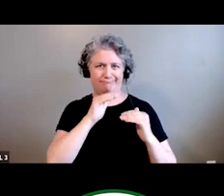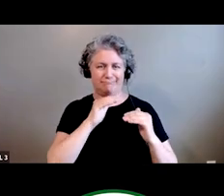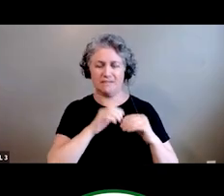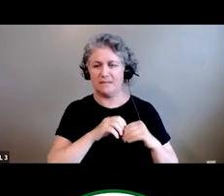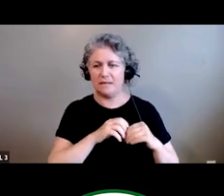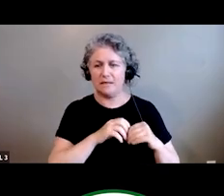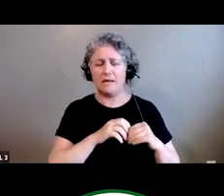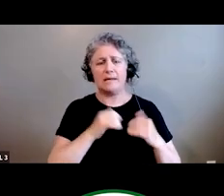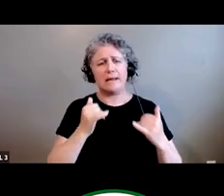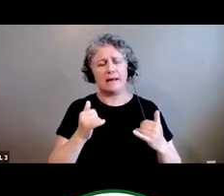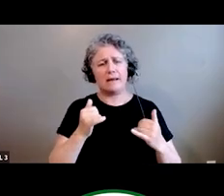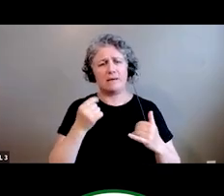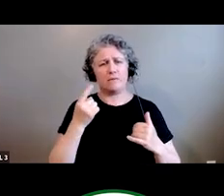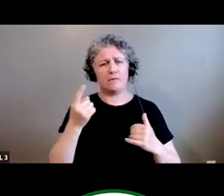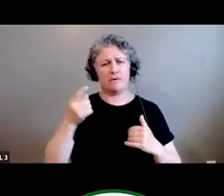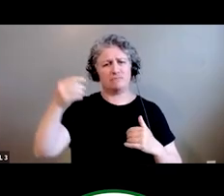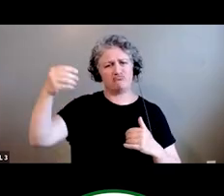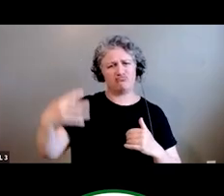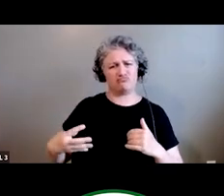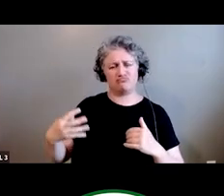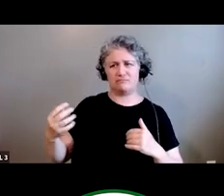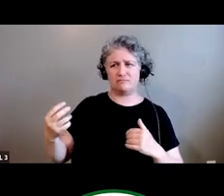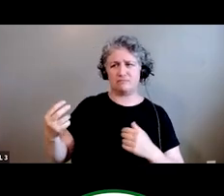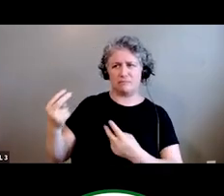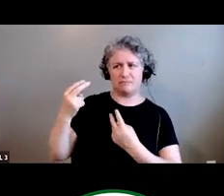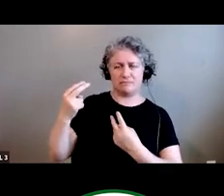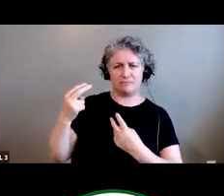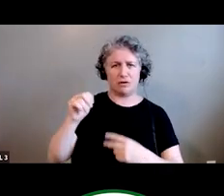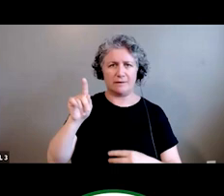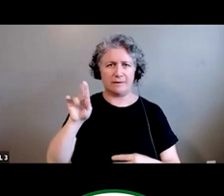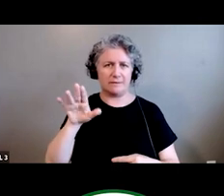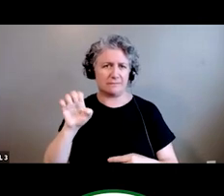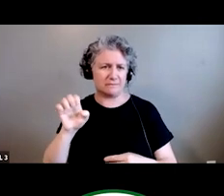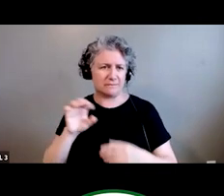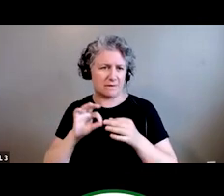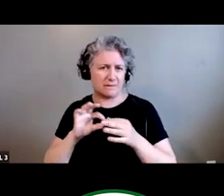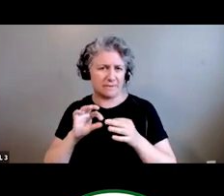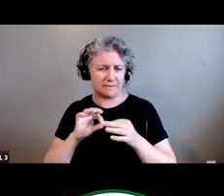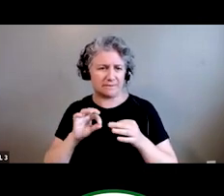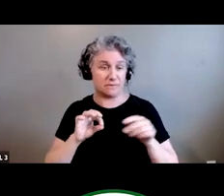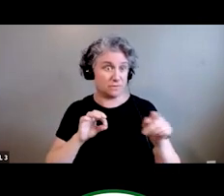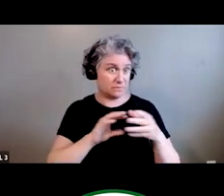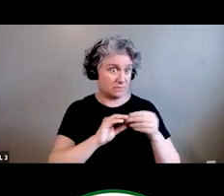air quality that things that are burned also impact the air quality specifically.